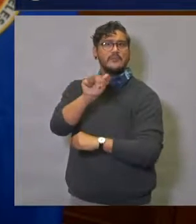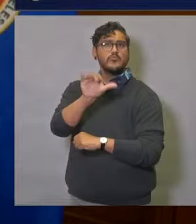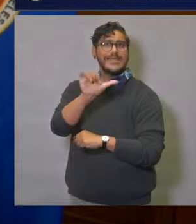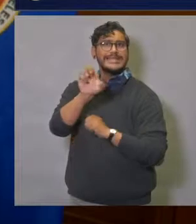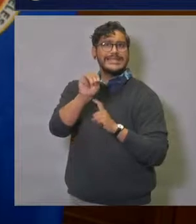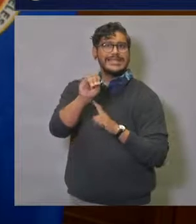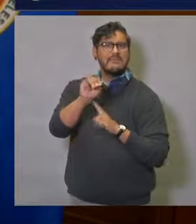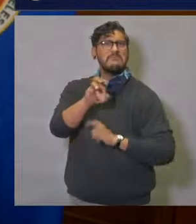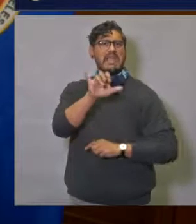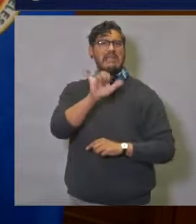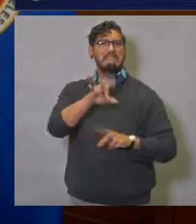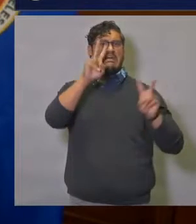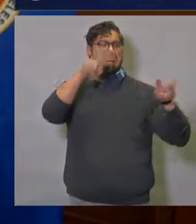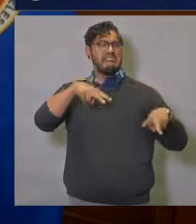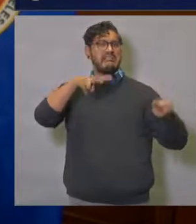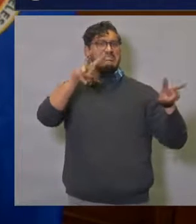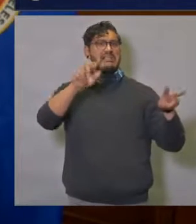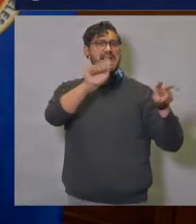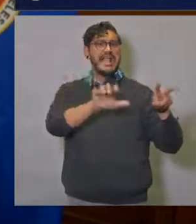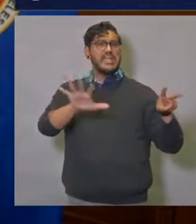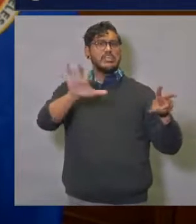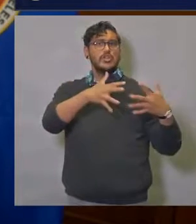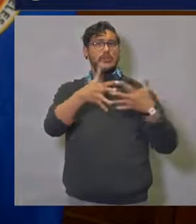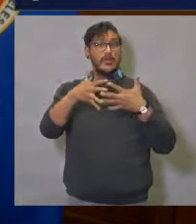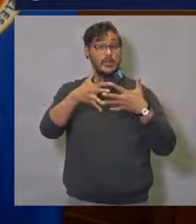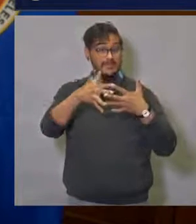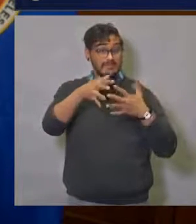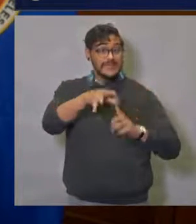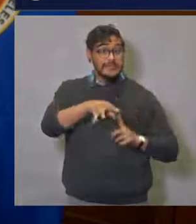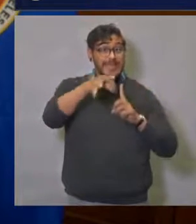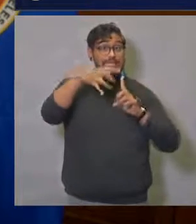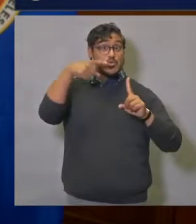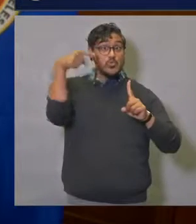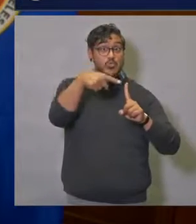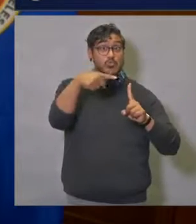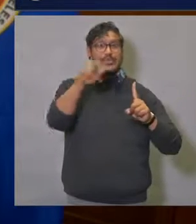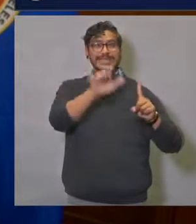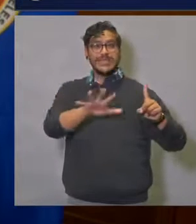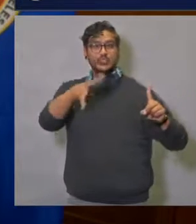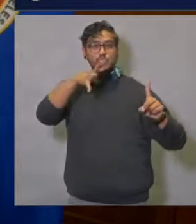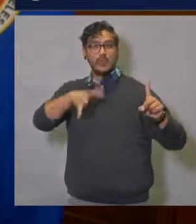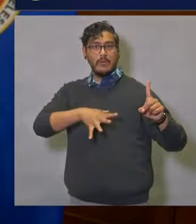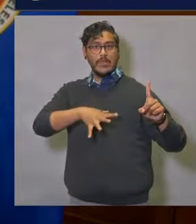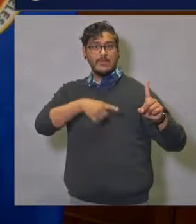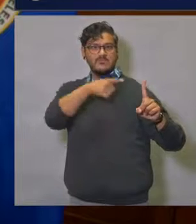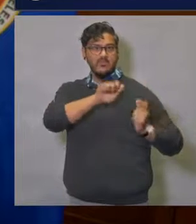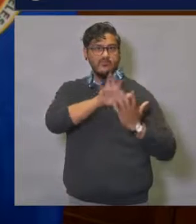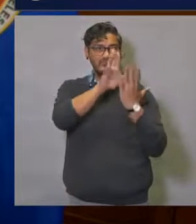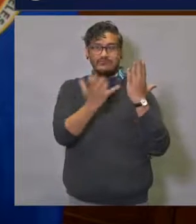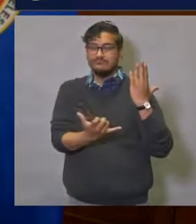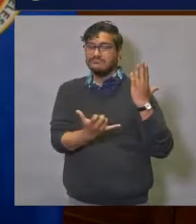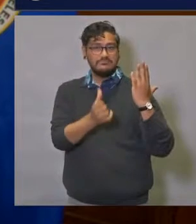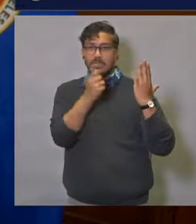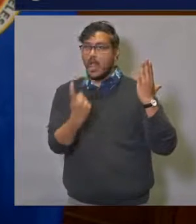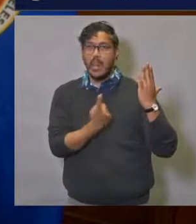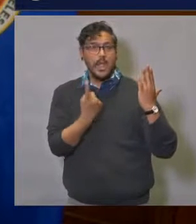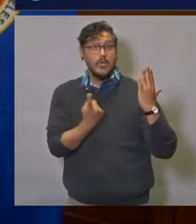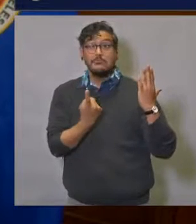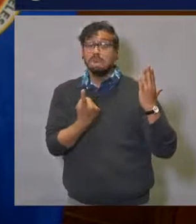UGLY RACISM AND MISOGYNY ASIAN